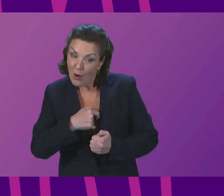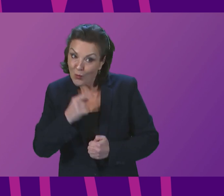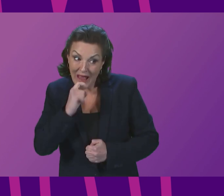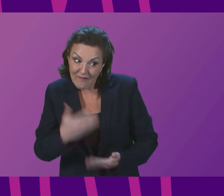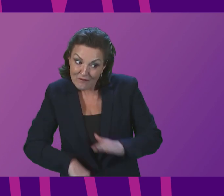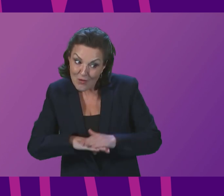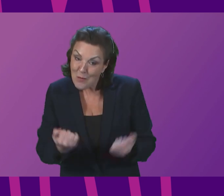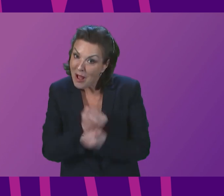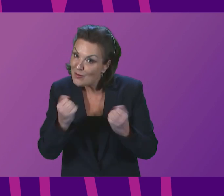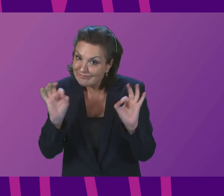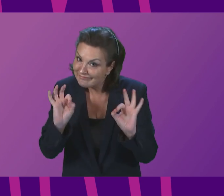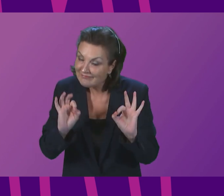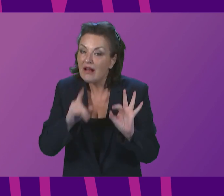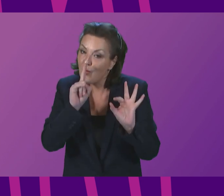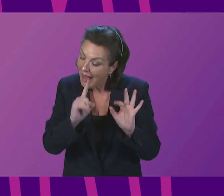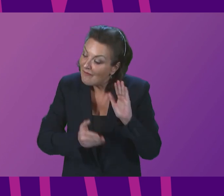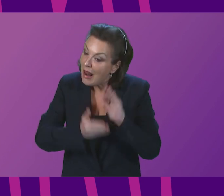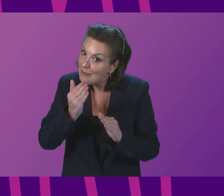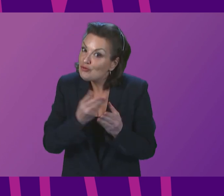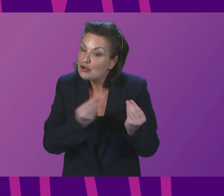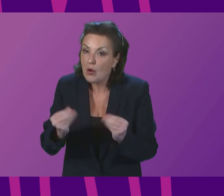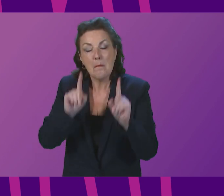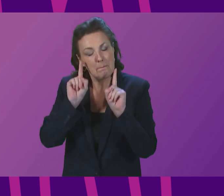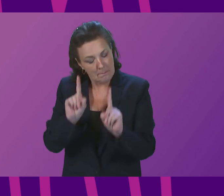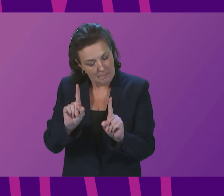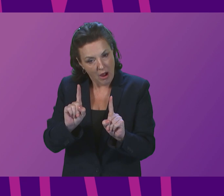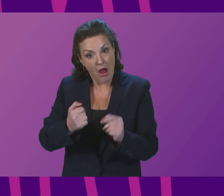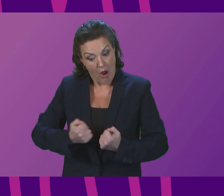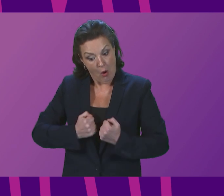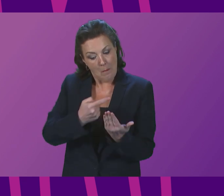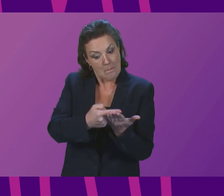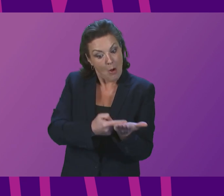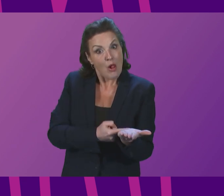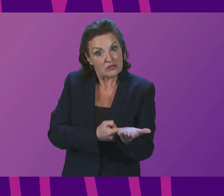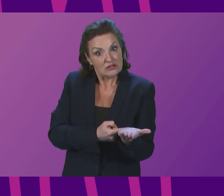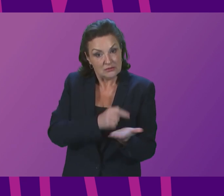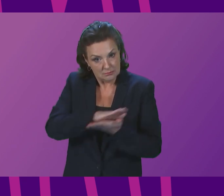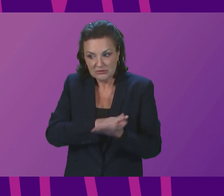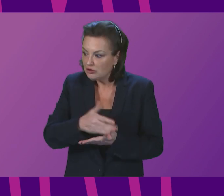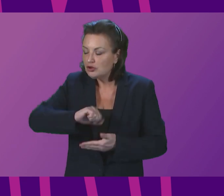but, due to our wider long-standing policies, people here already pay less, on average,